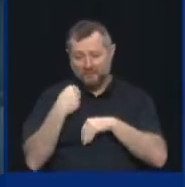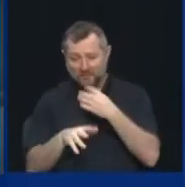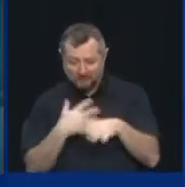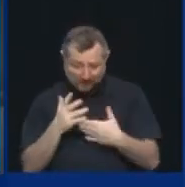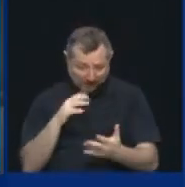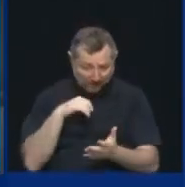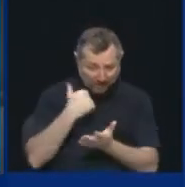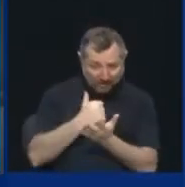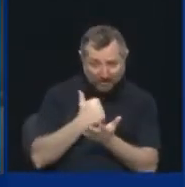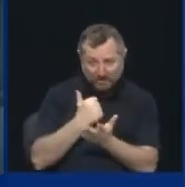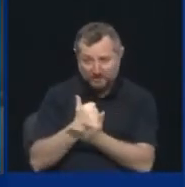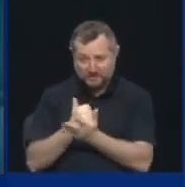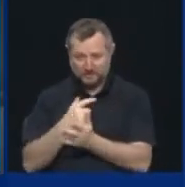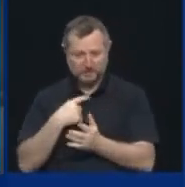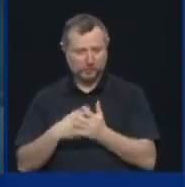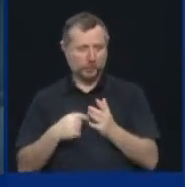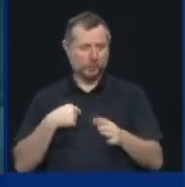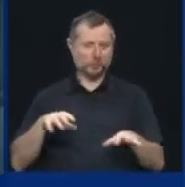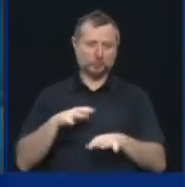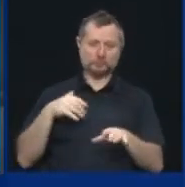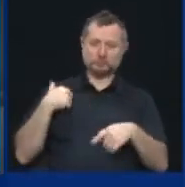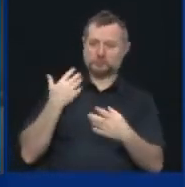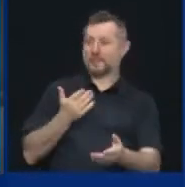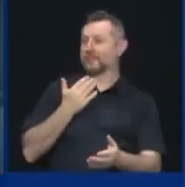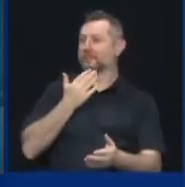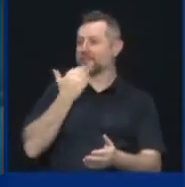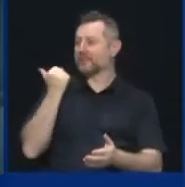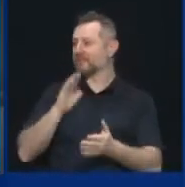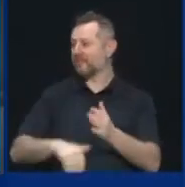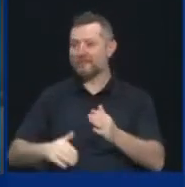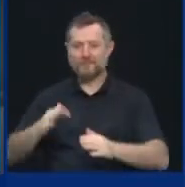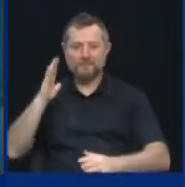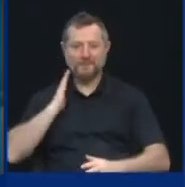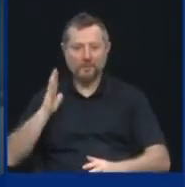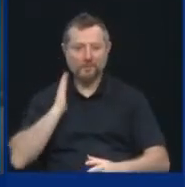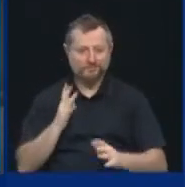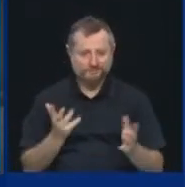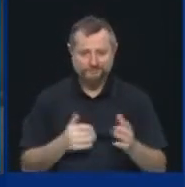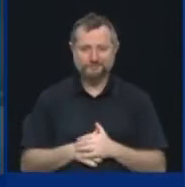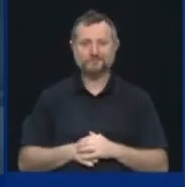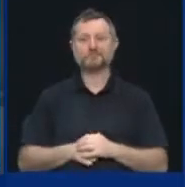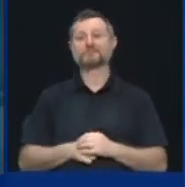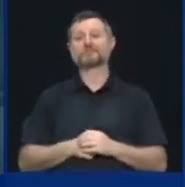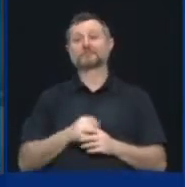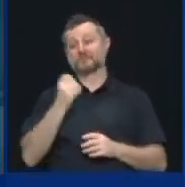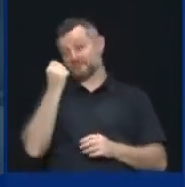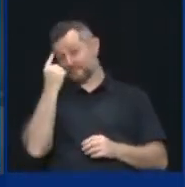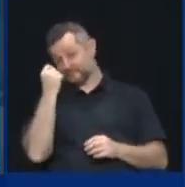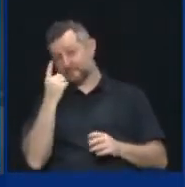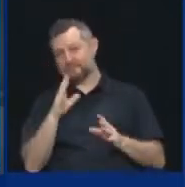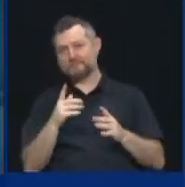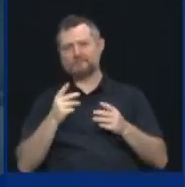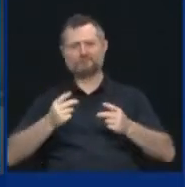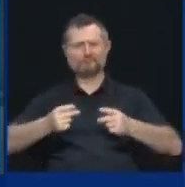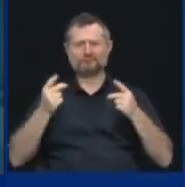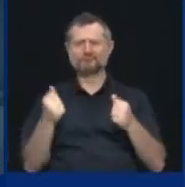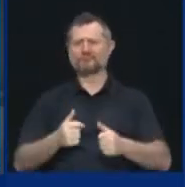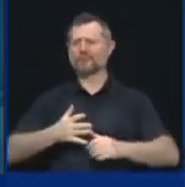PROVIDE BUSINESS AID, TENANT A IT COME THAT IS WHAT WE ARE DOING, THAT IS WHAT WE ARE DOING, REIMAGINING NEW YORK MORE